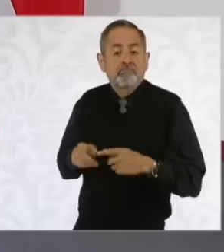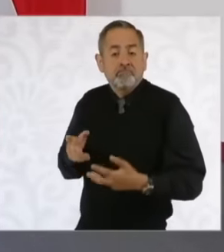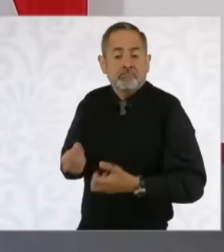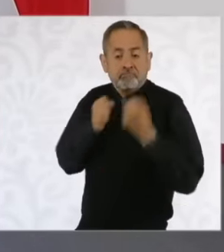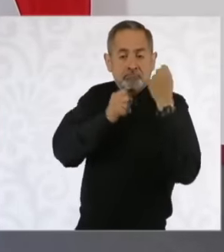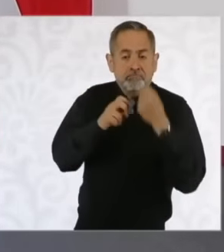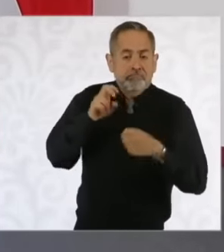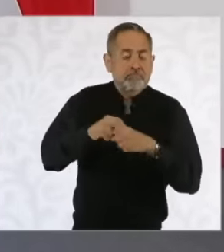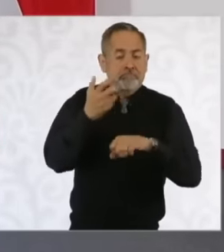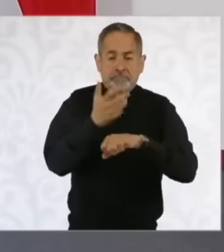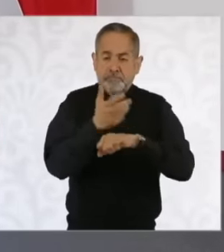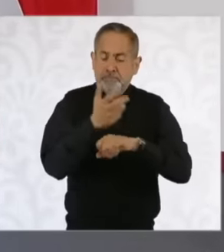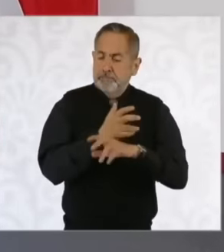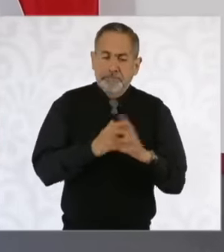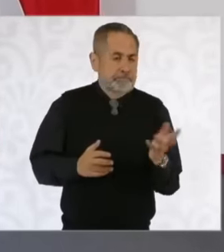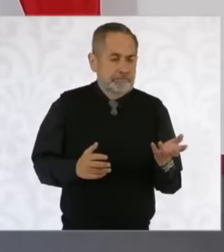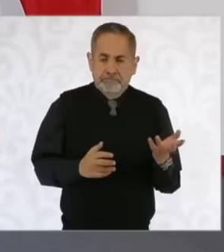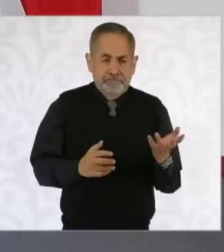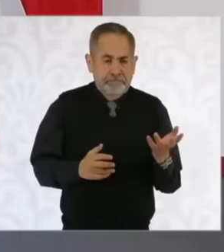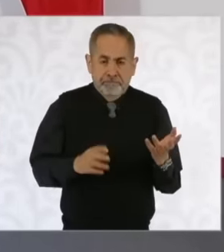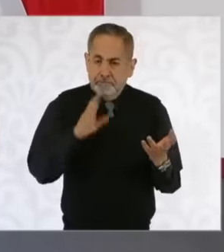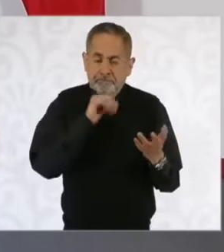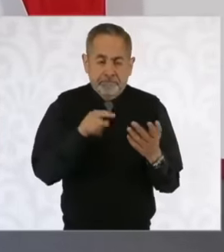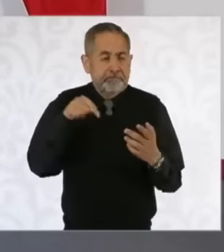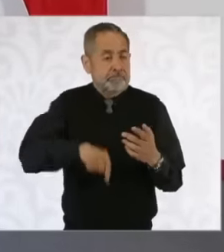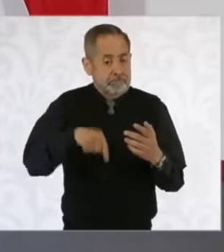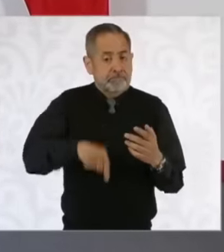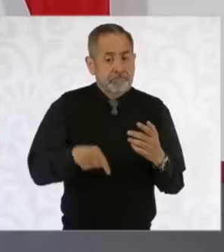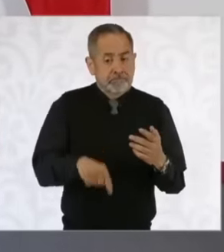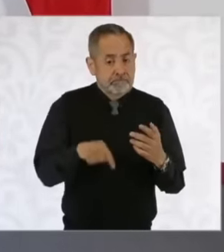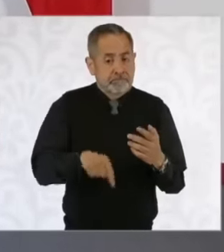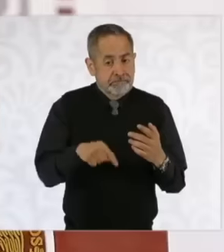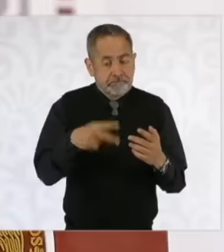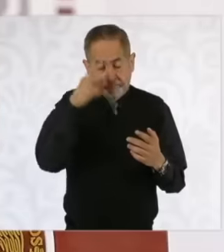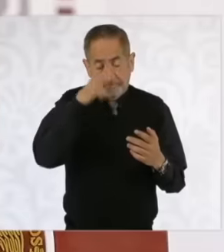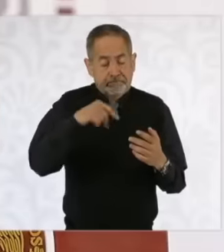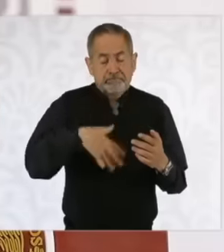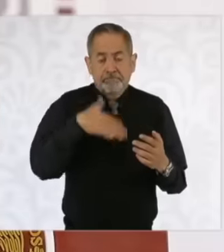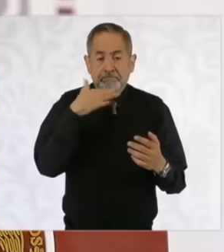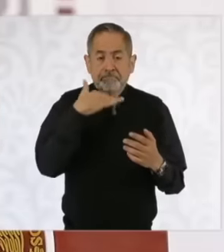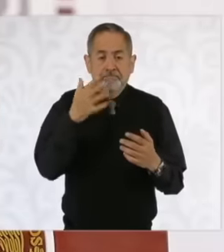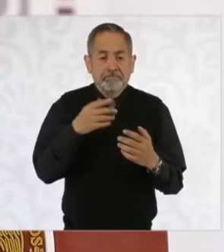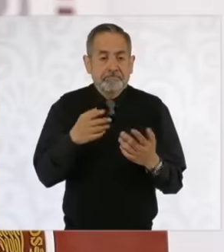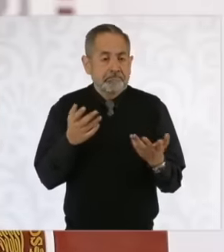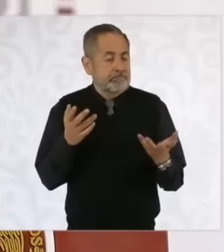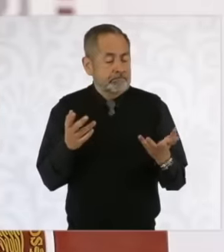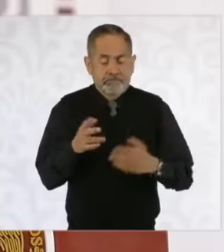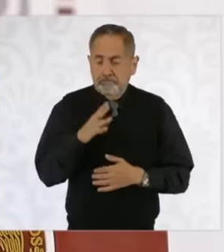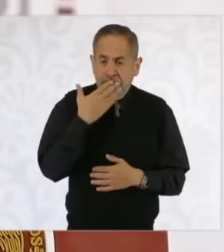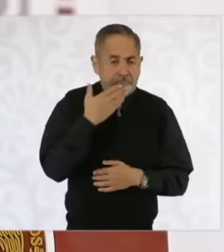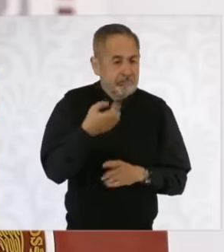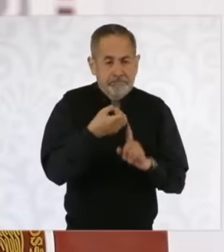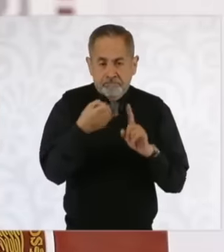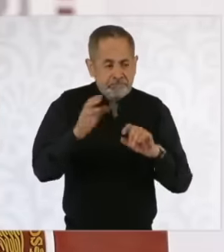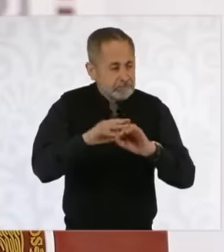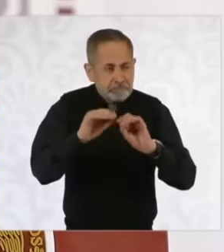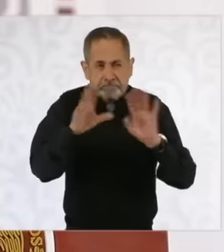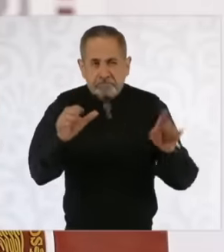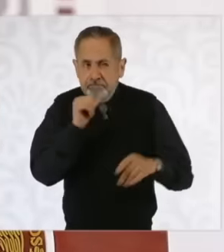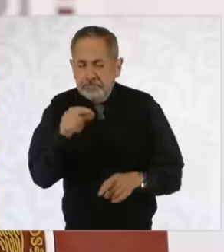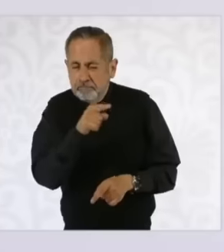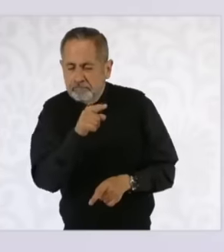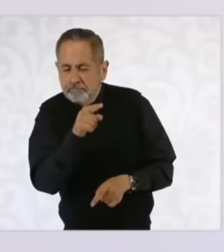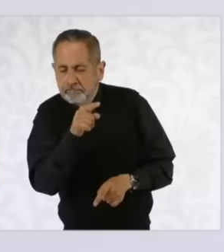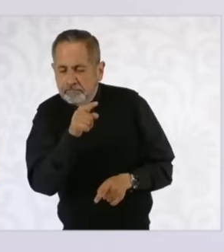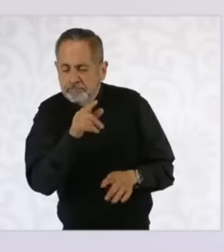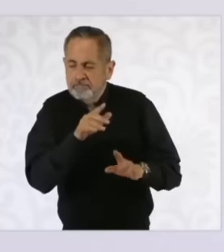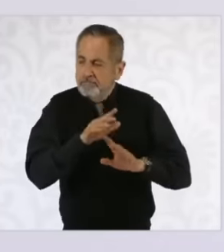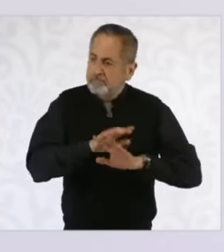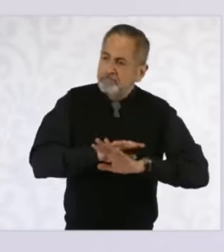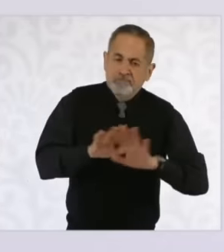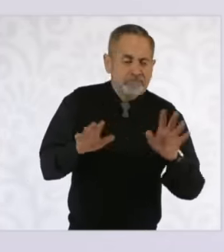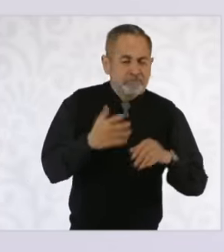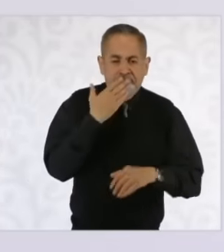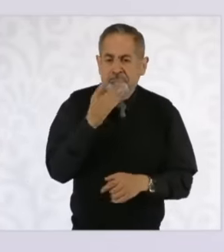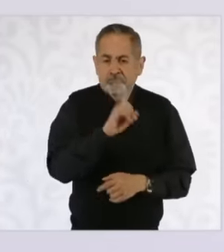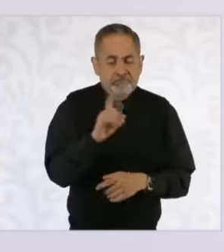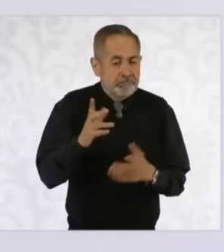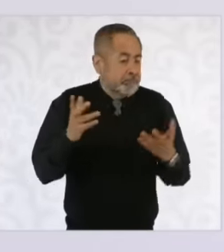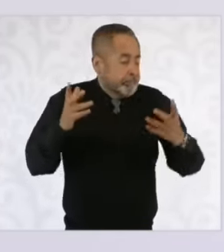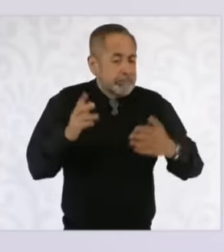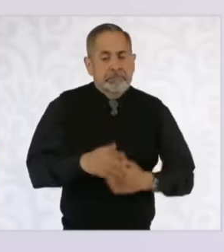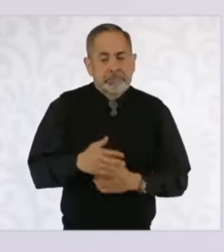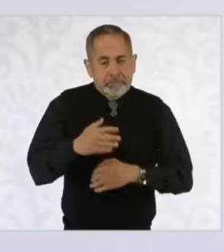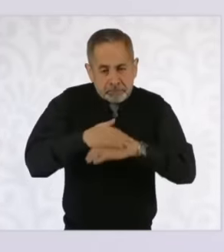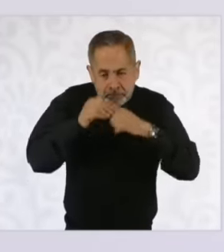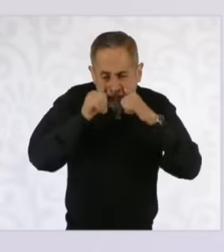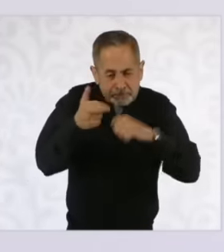based on a process that is still not very clear, eh. And it is being attended to, above all,